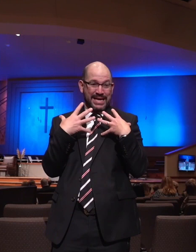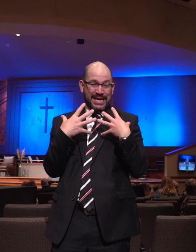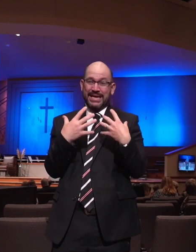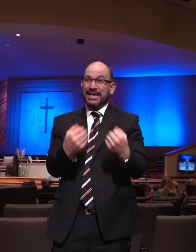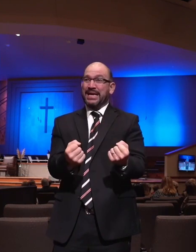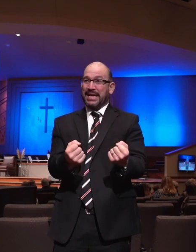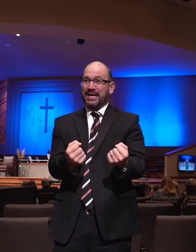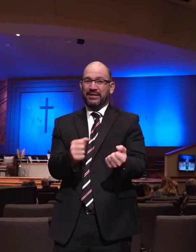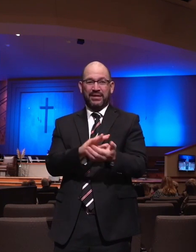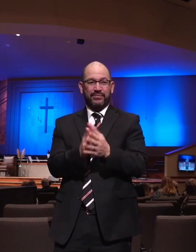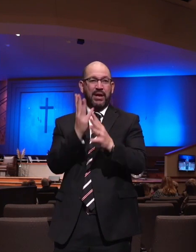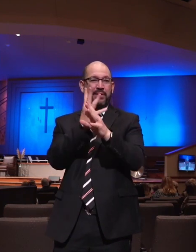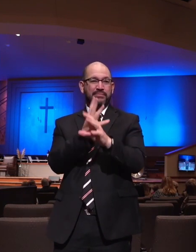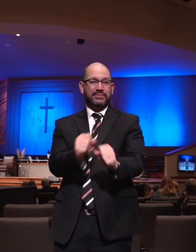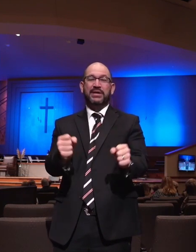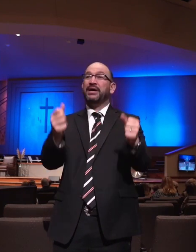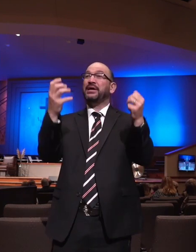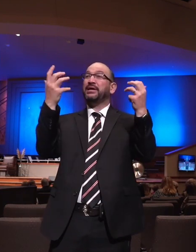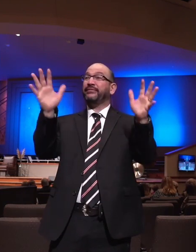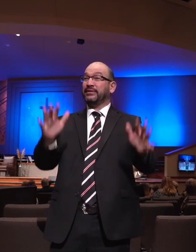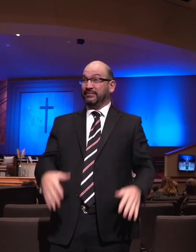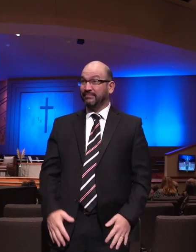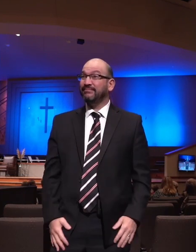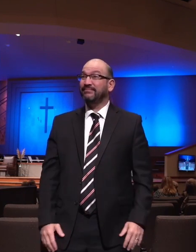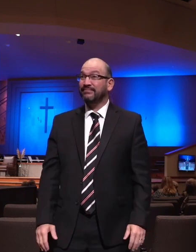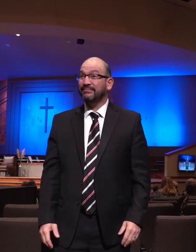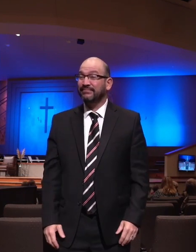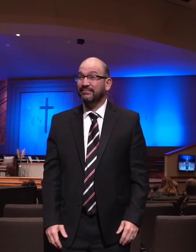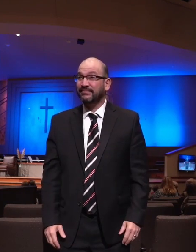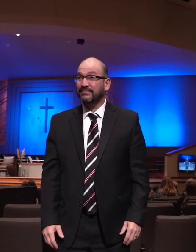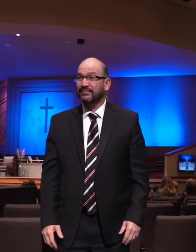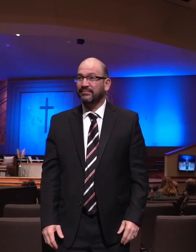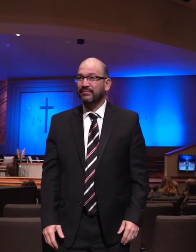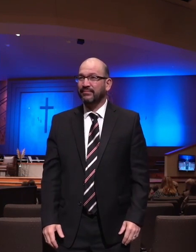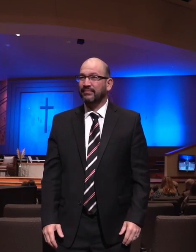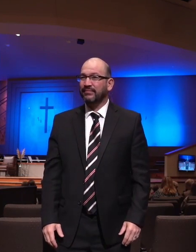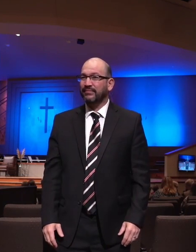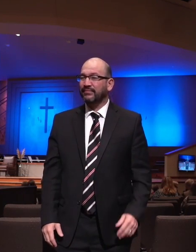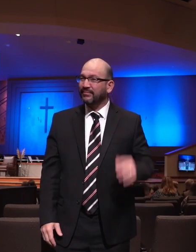the way this is also such a cool thing and I know Brother Ferrso will really